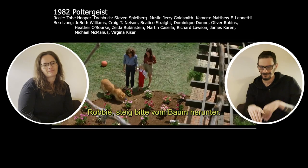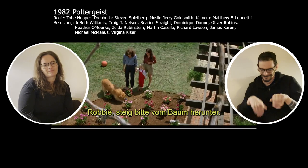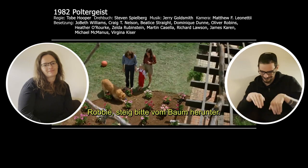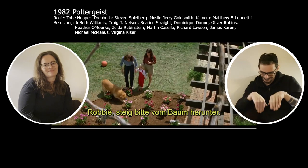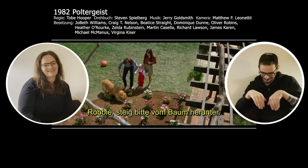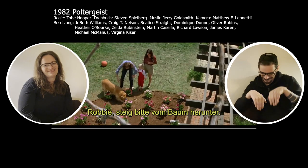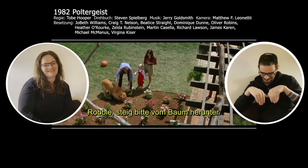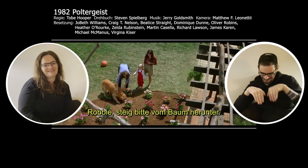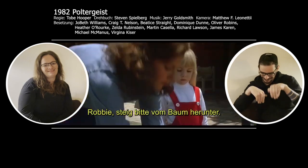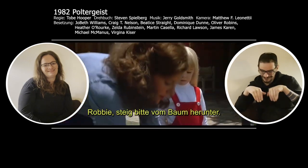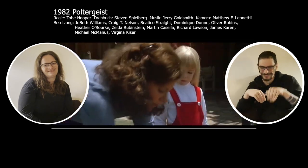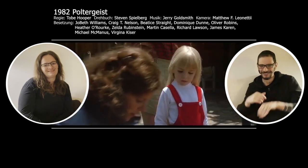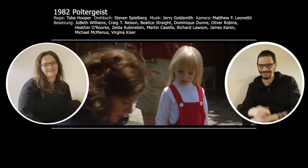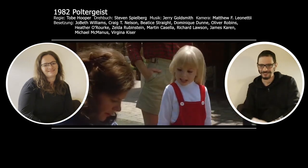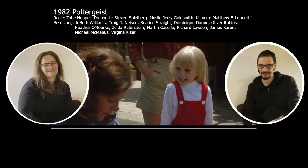The dog is busily digging a hole.